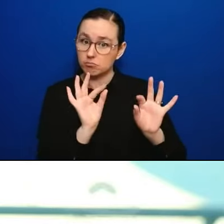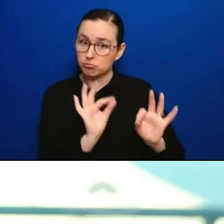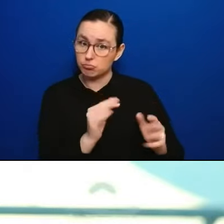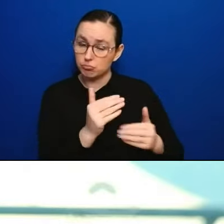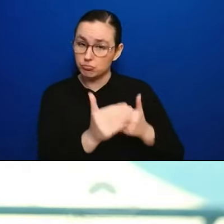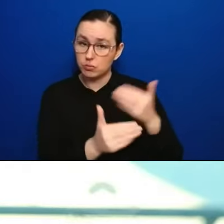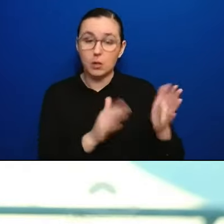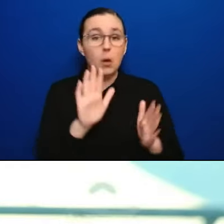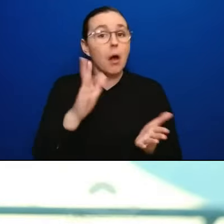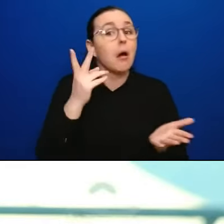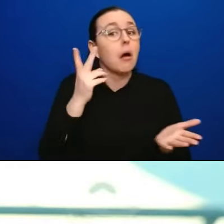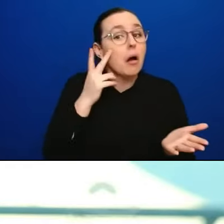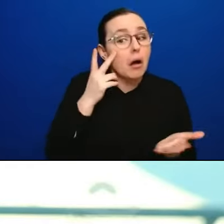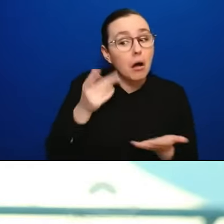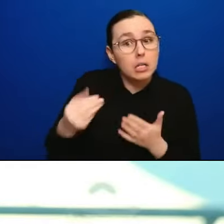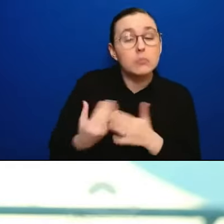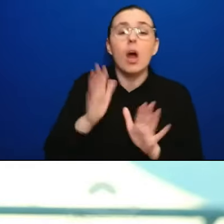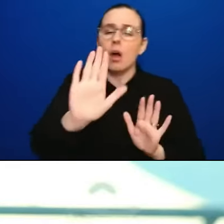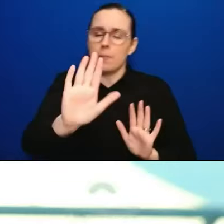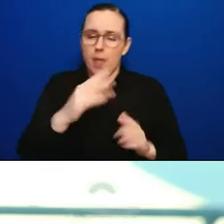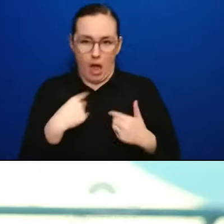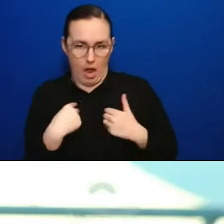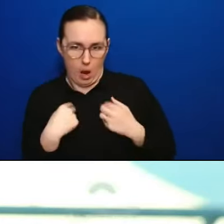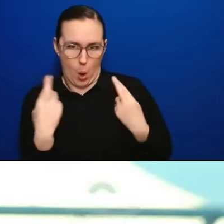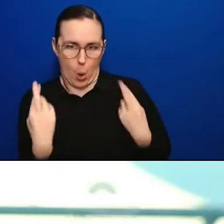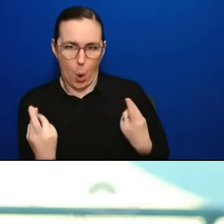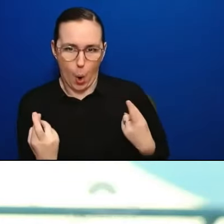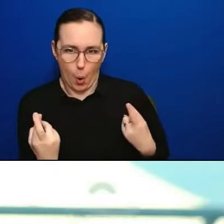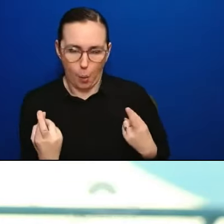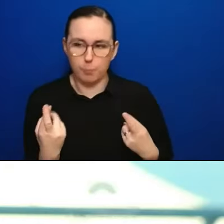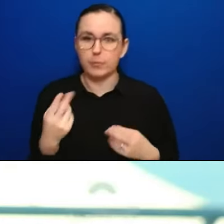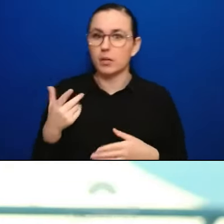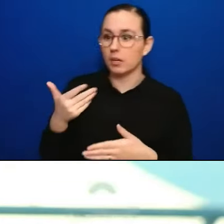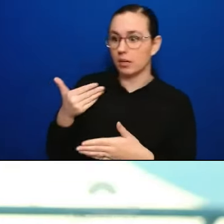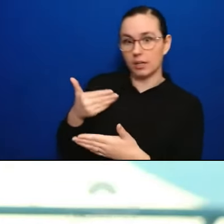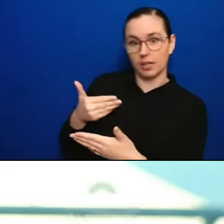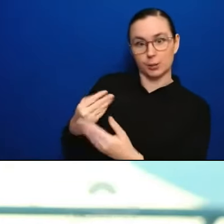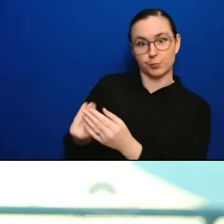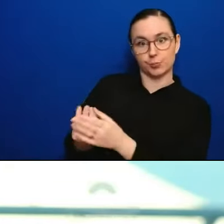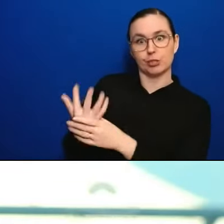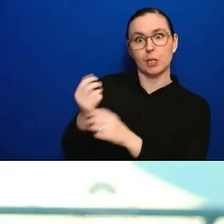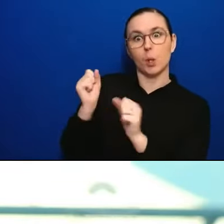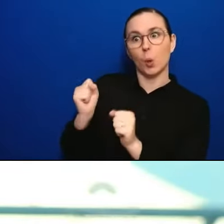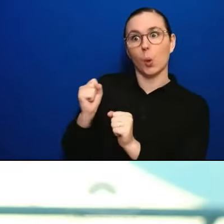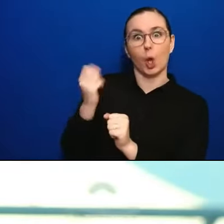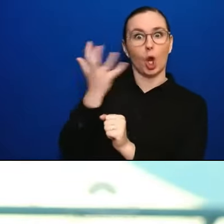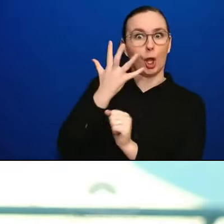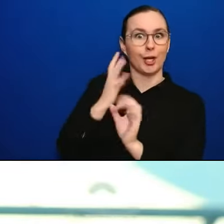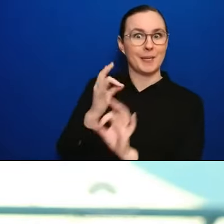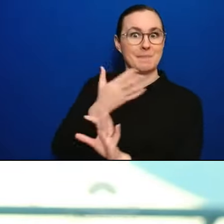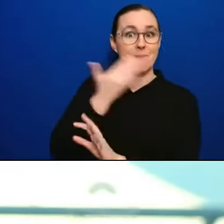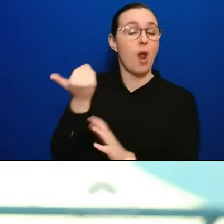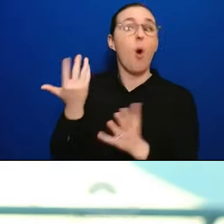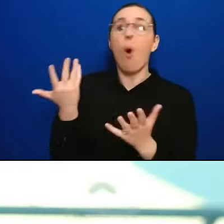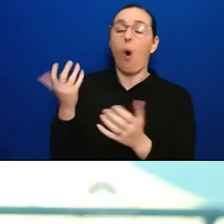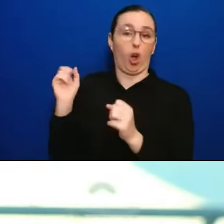our healthcare system. So I do think by the time we get to spring, we're going to be in a very different place. I hope.